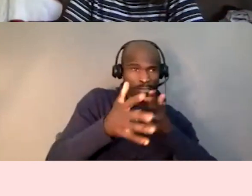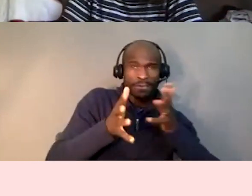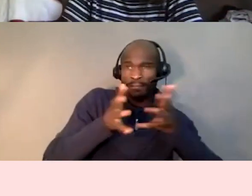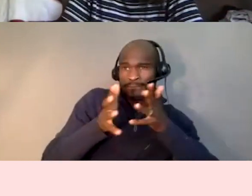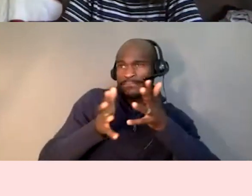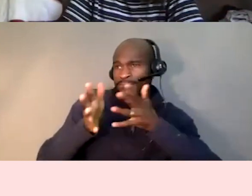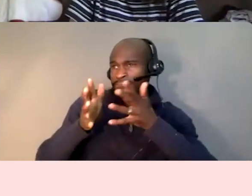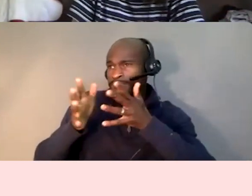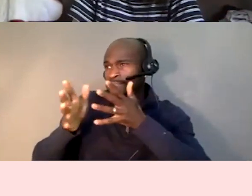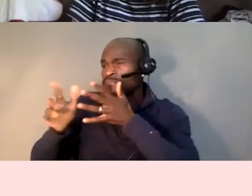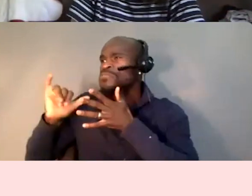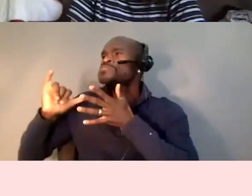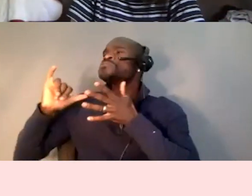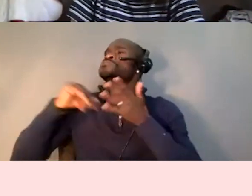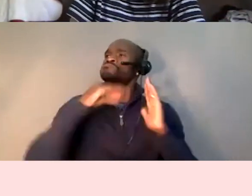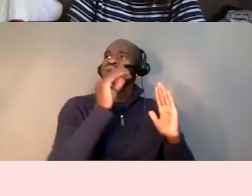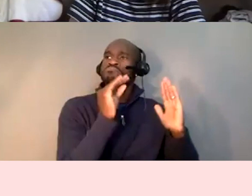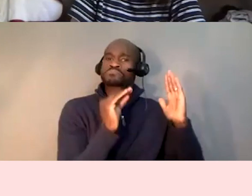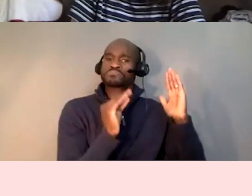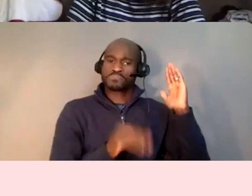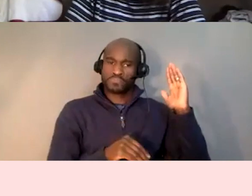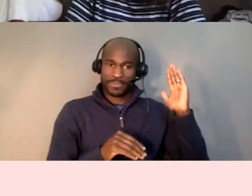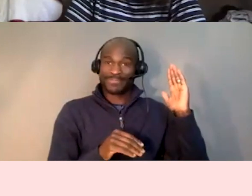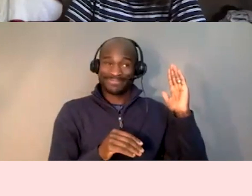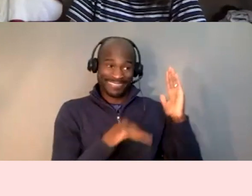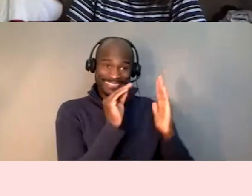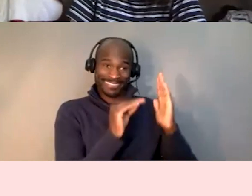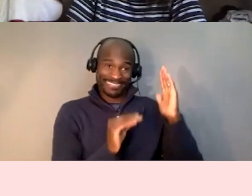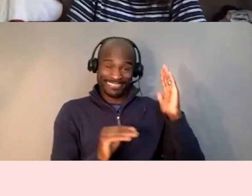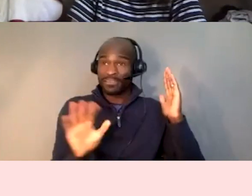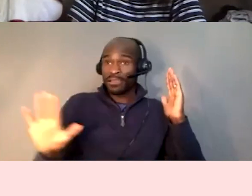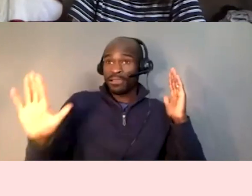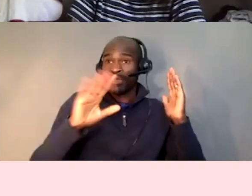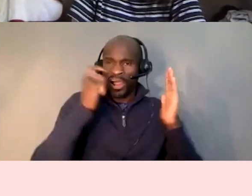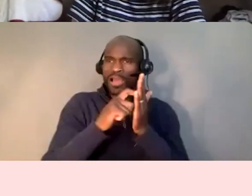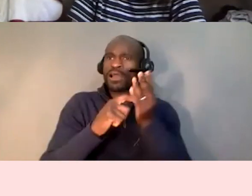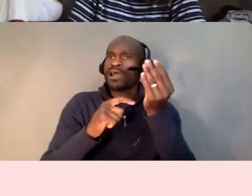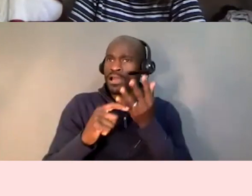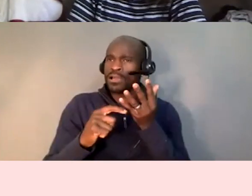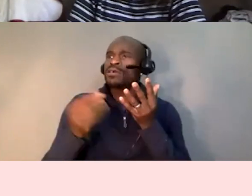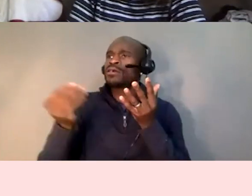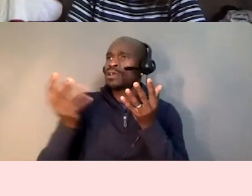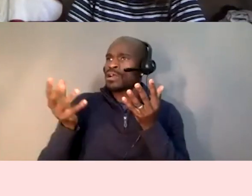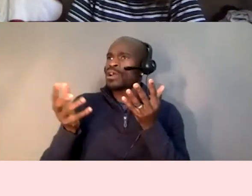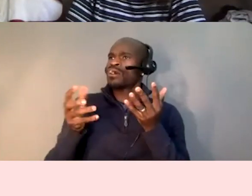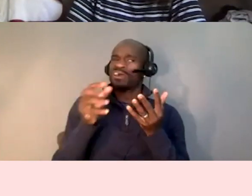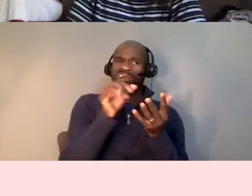screen are the things that came up frequently that I noticed coming up over and over and so